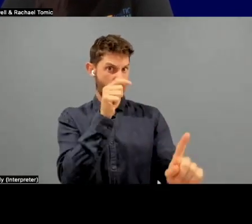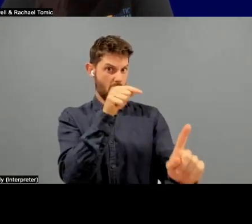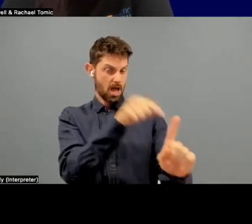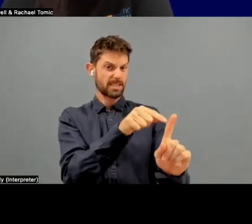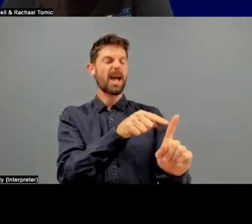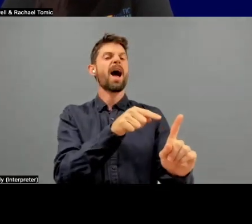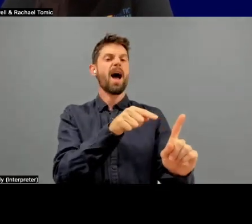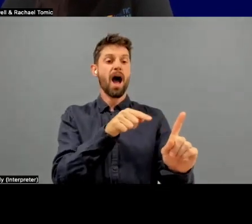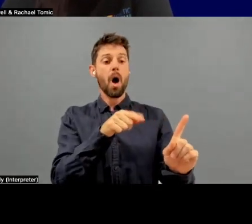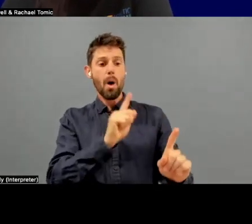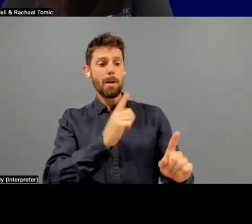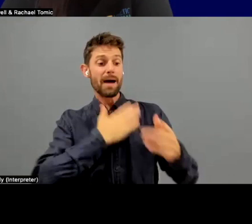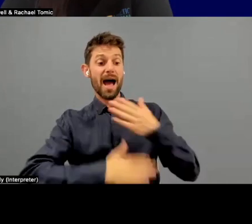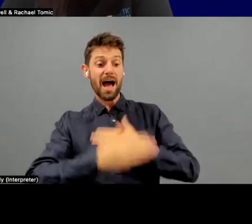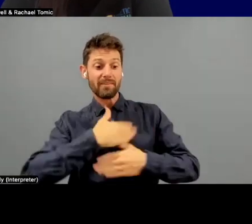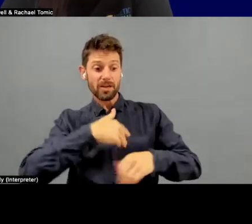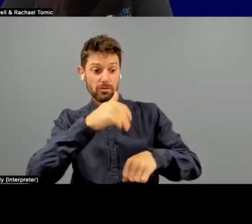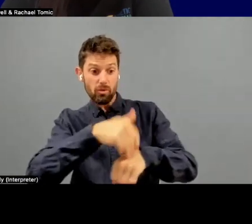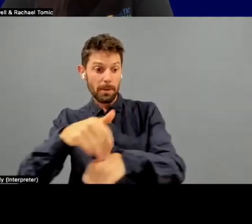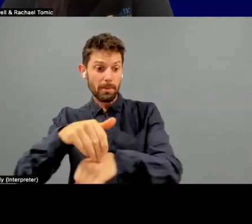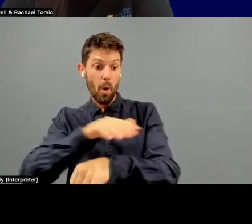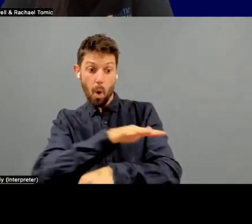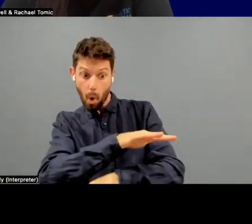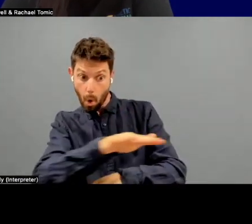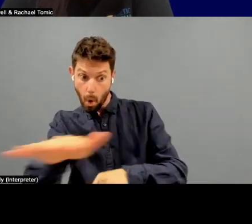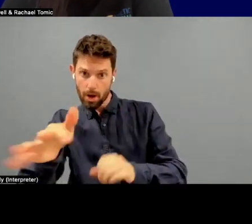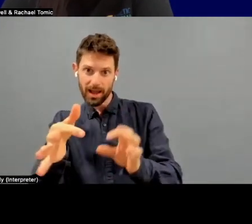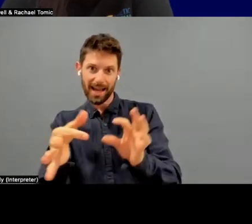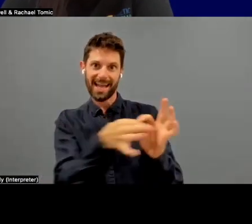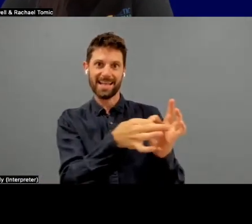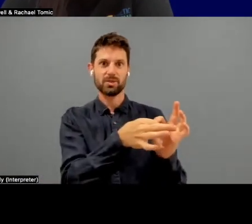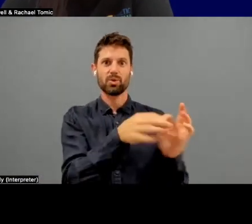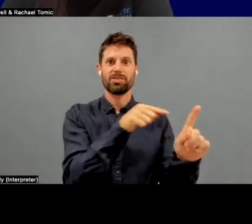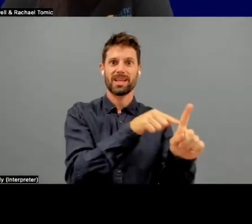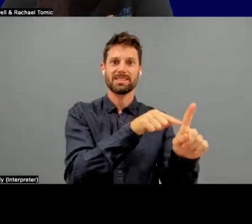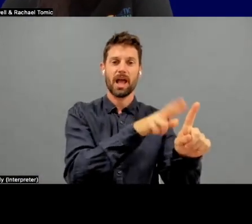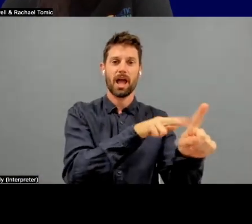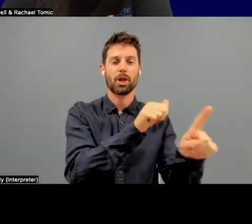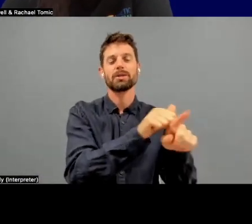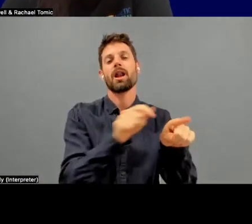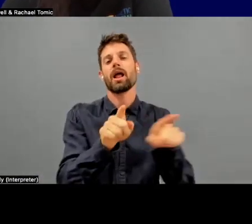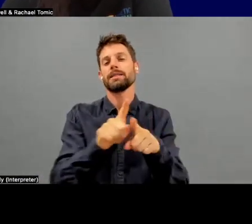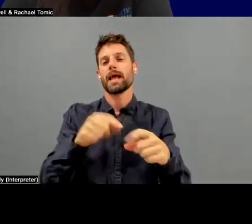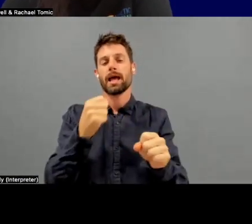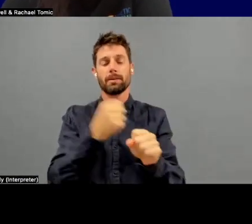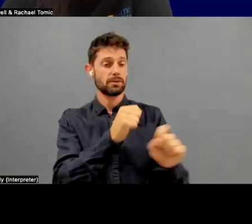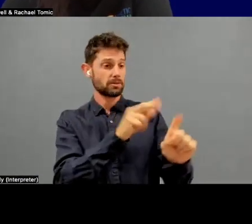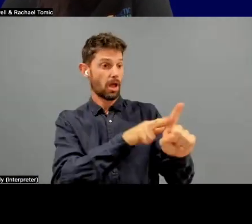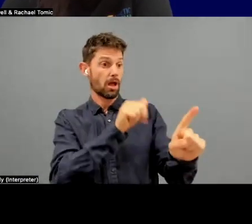that we're seeing of that child. So, for example, a child with a diagnosis of cerebral palsy and